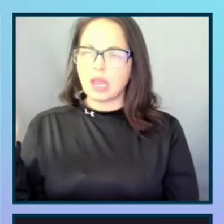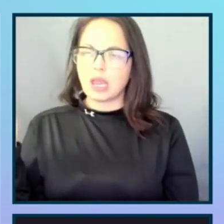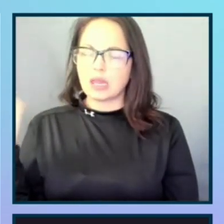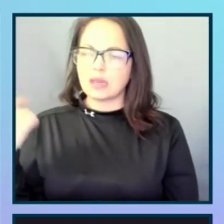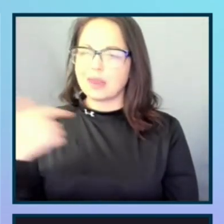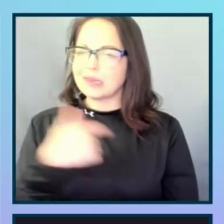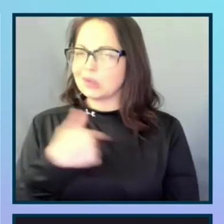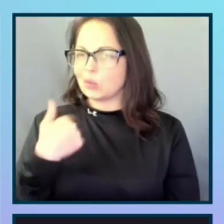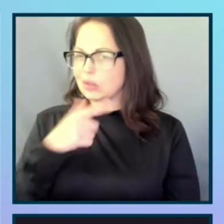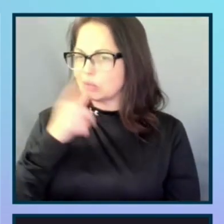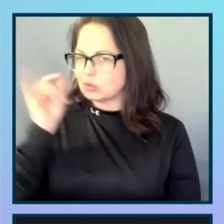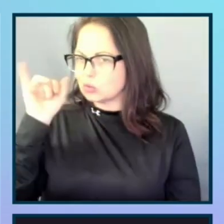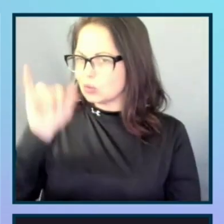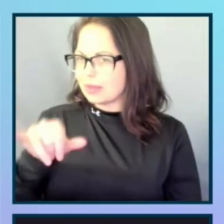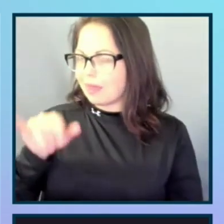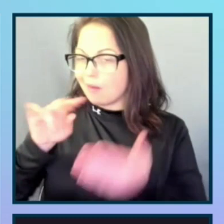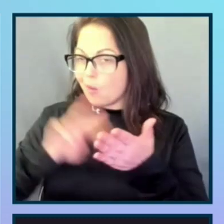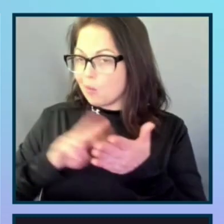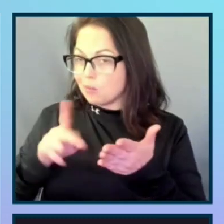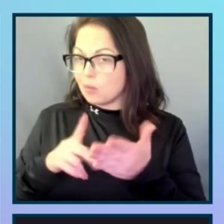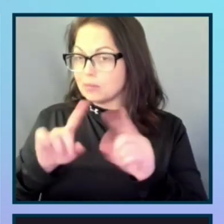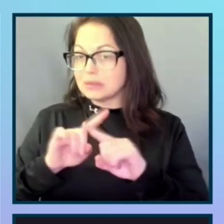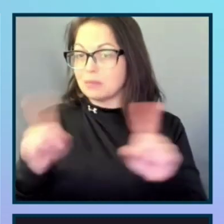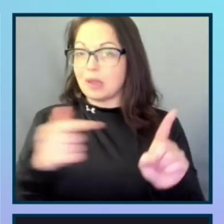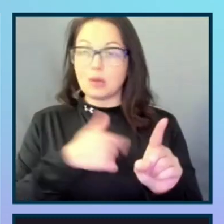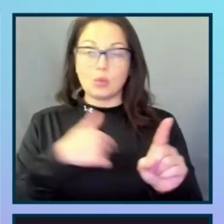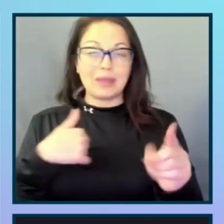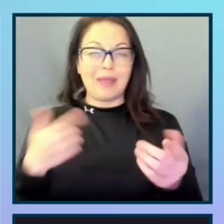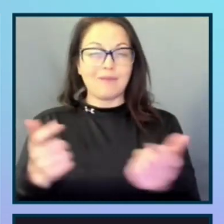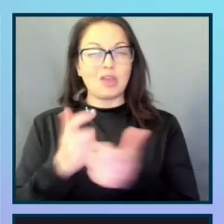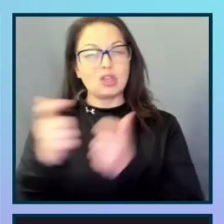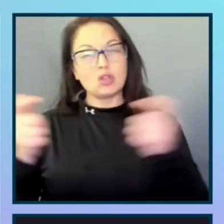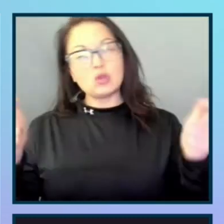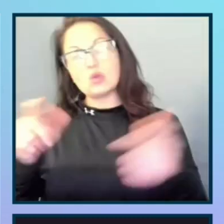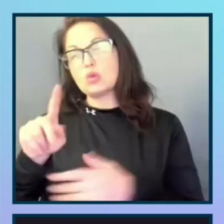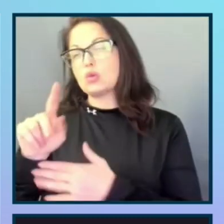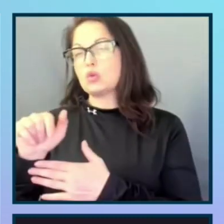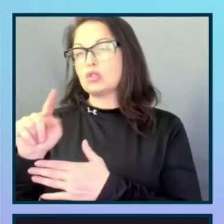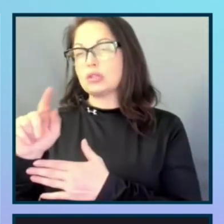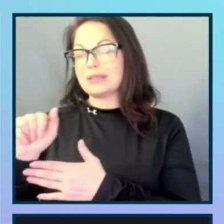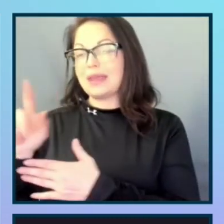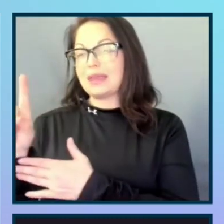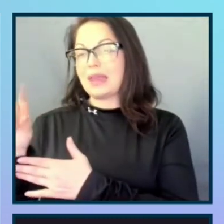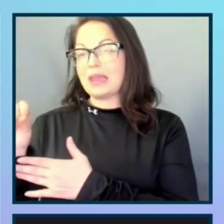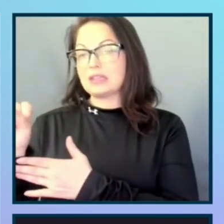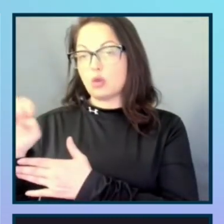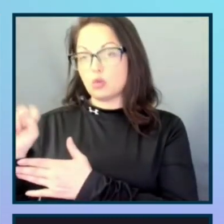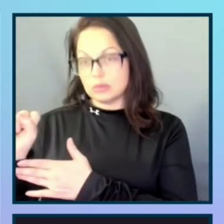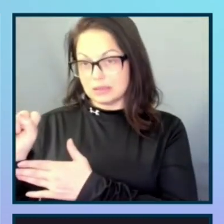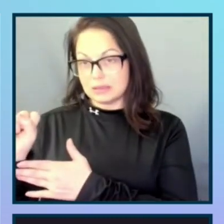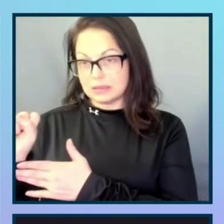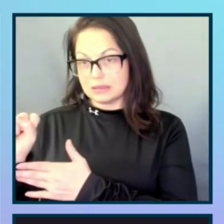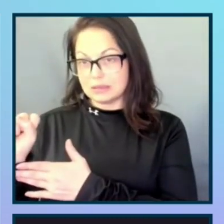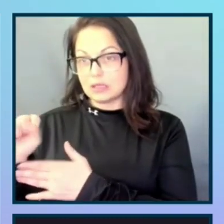but we forget that we have huge data deserts. We have vast areas where there's simply no data